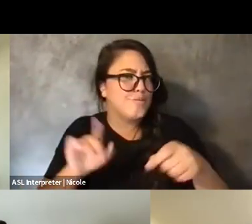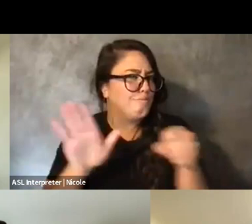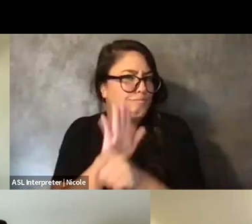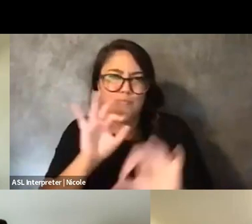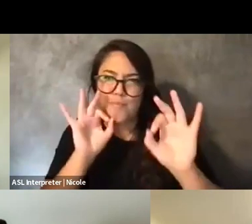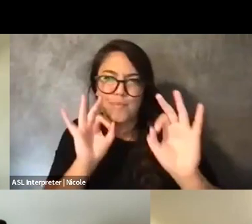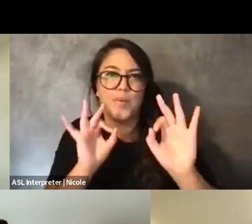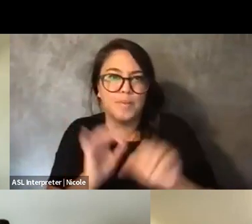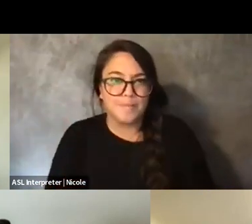Thank you.